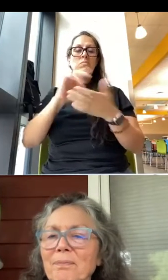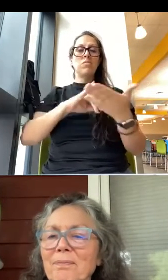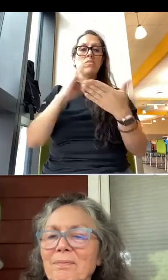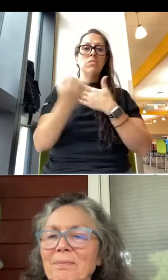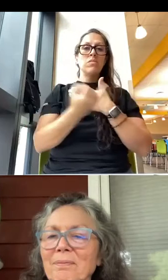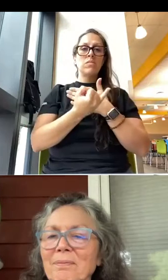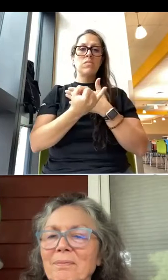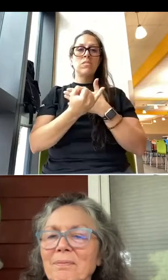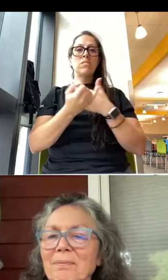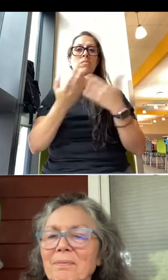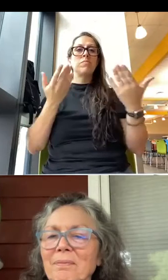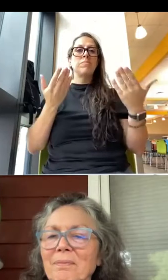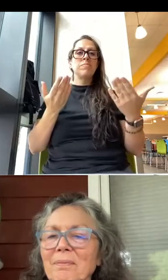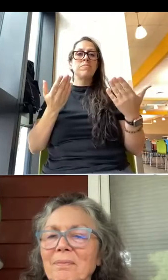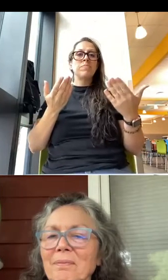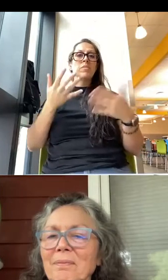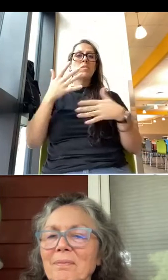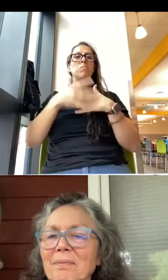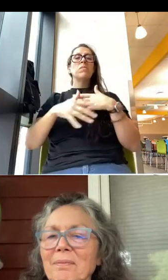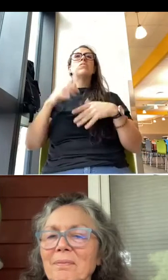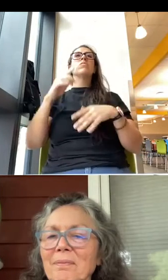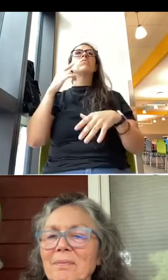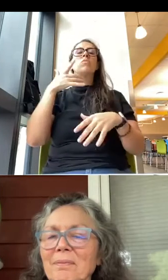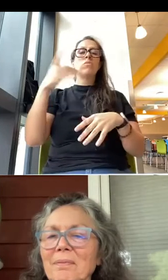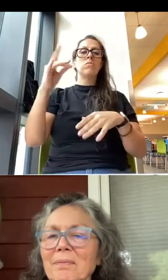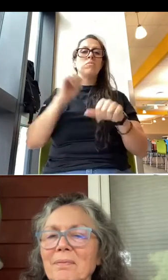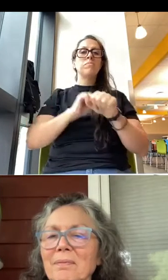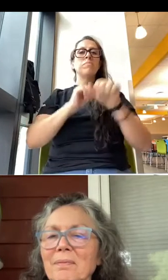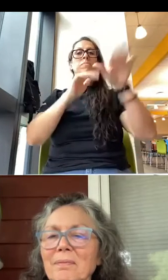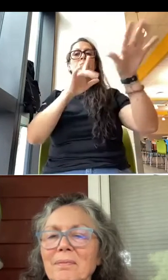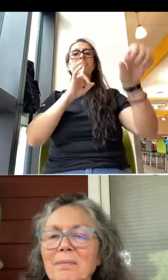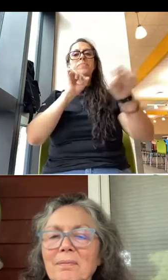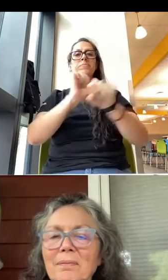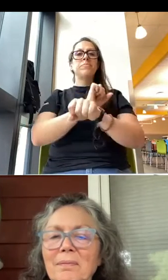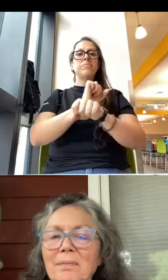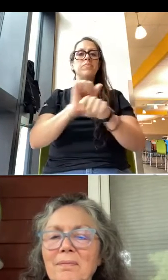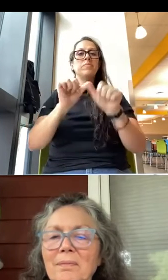Well, blood on gold mountain was actually a continuation of a project that we